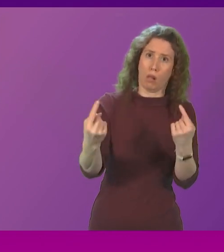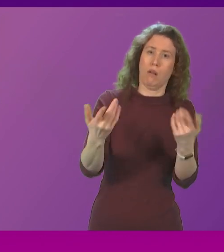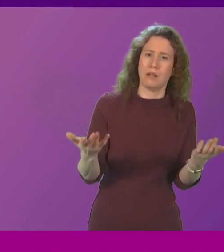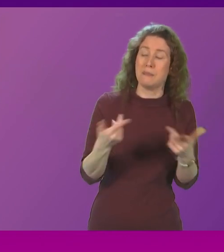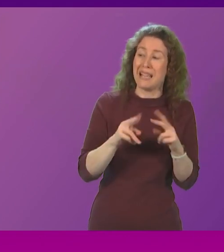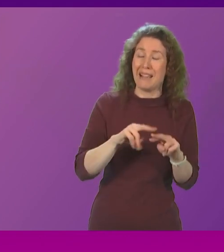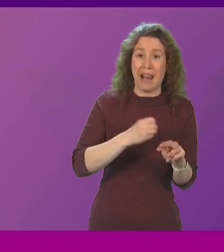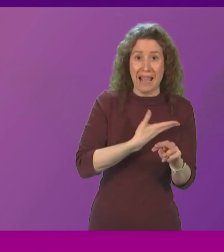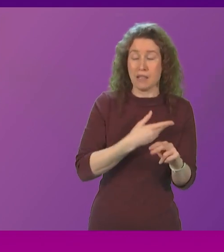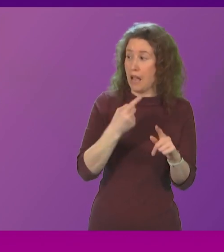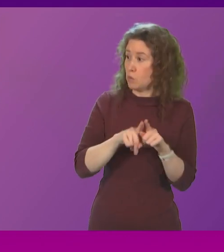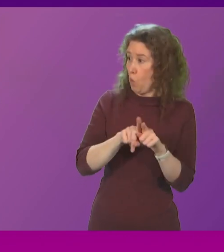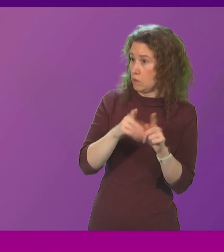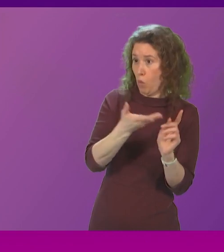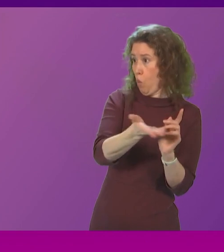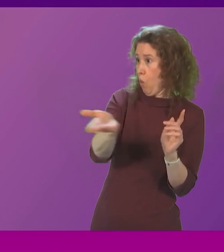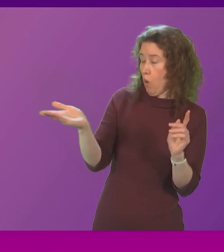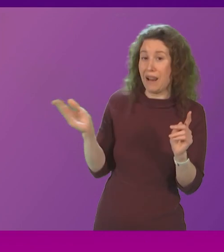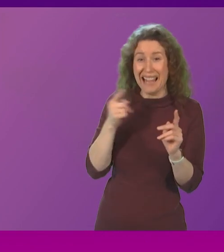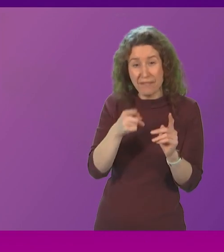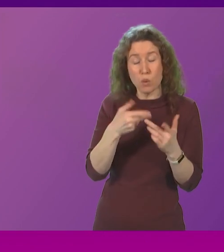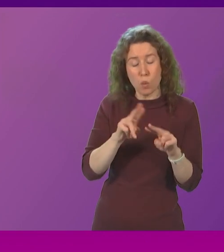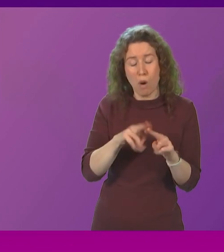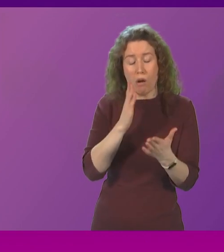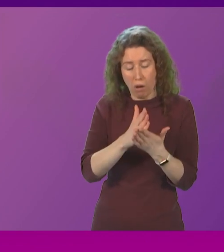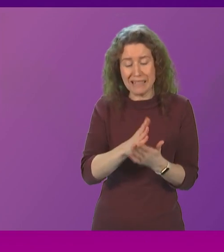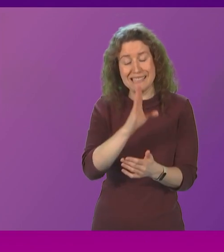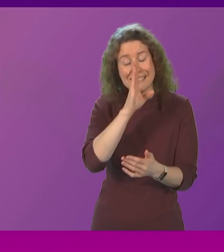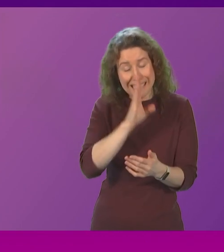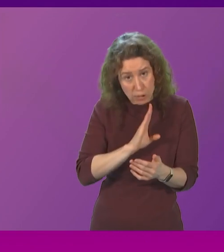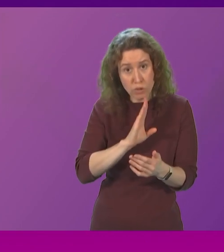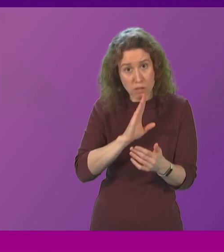I say to all members that if they are serious about tackling the climate emergency they